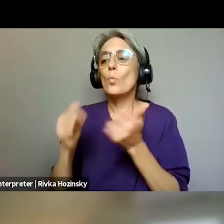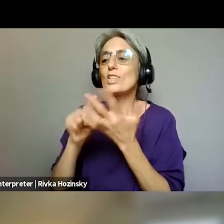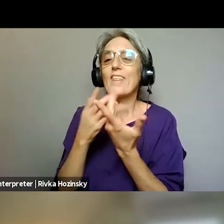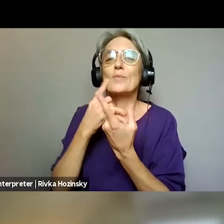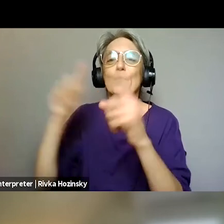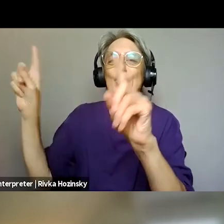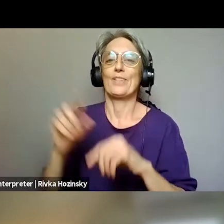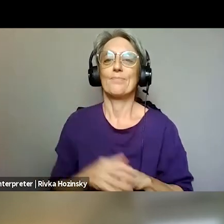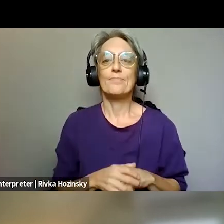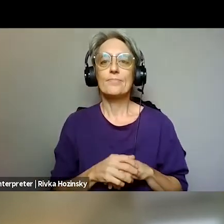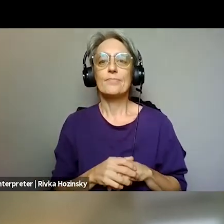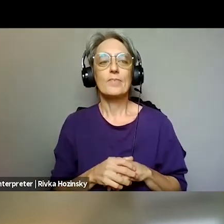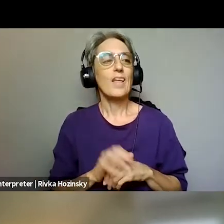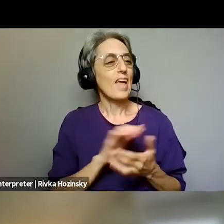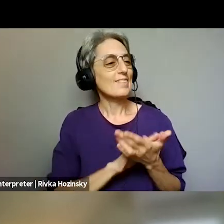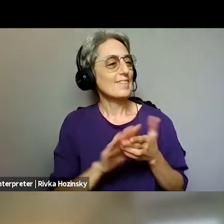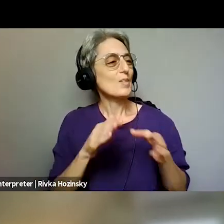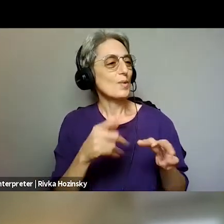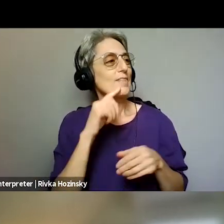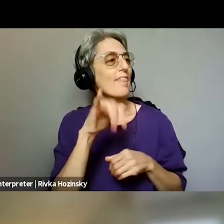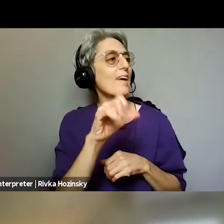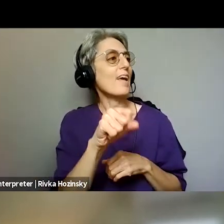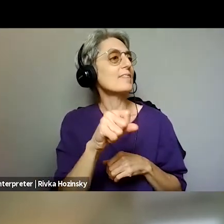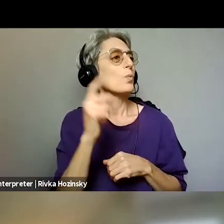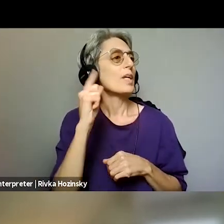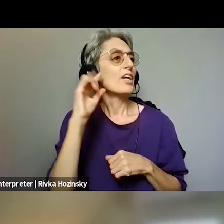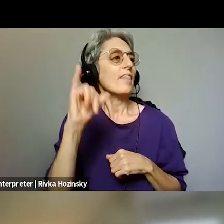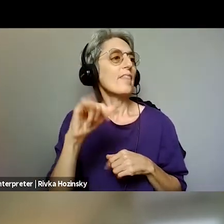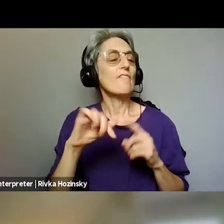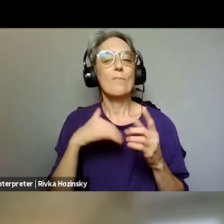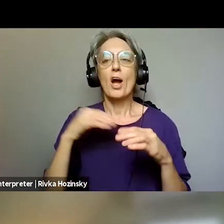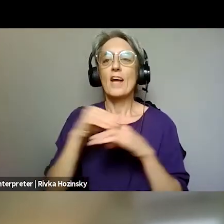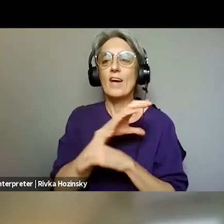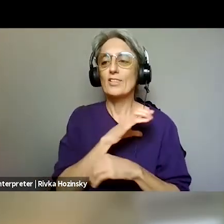of putting it and I think that's something that we hear from our advisory committee with my research